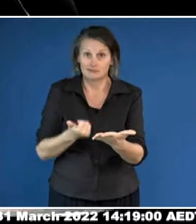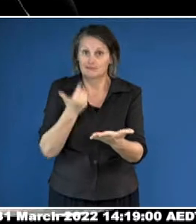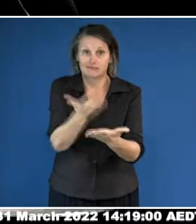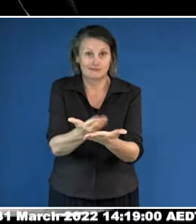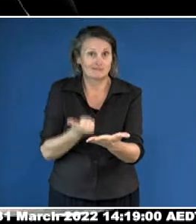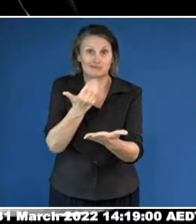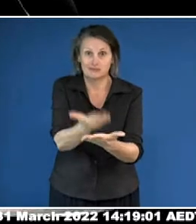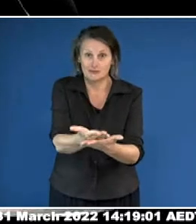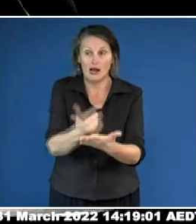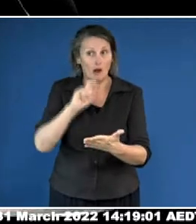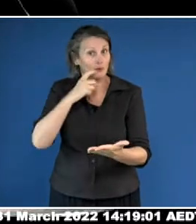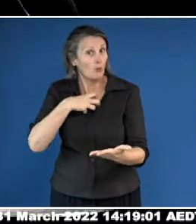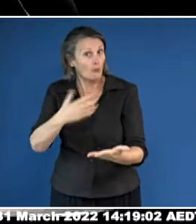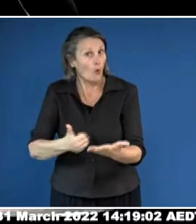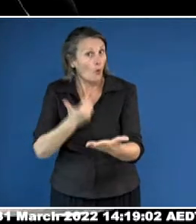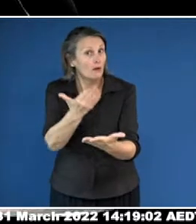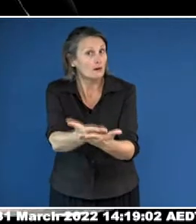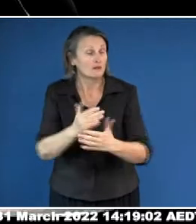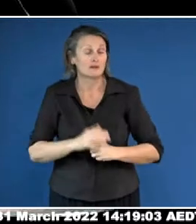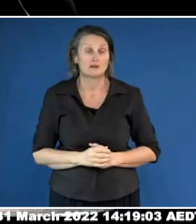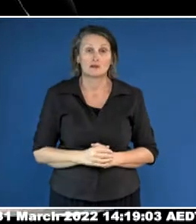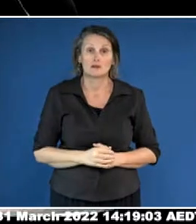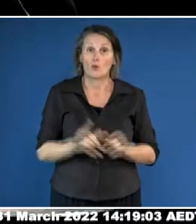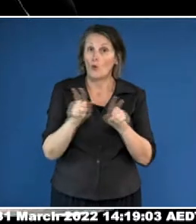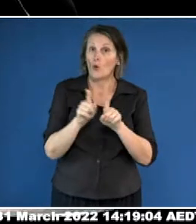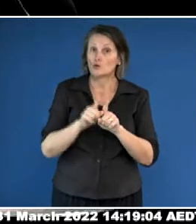And I also need to say that we will also be providing submissions where there are no